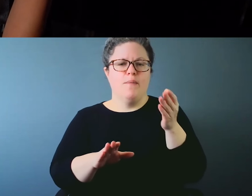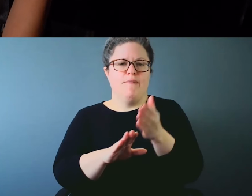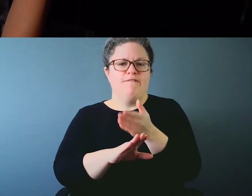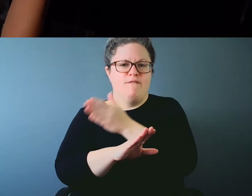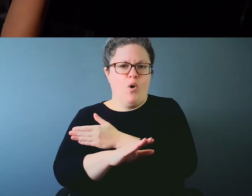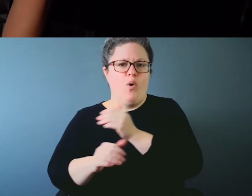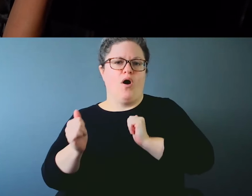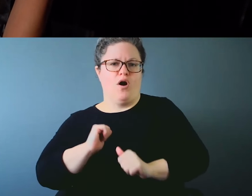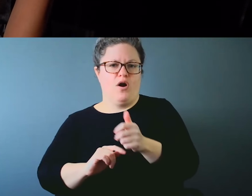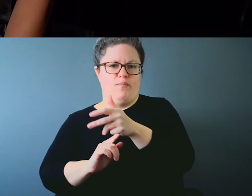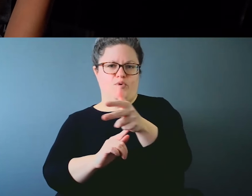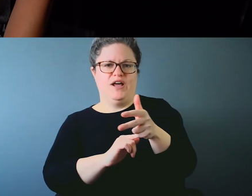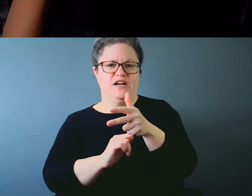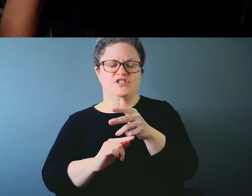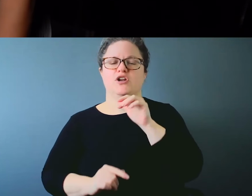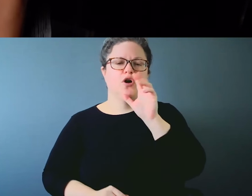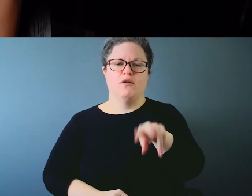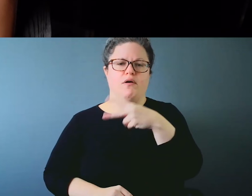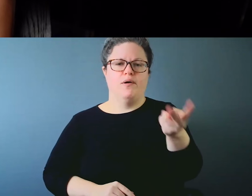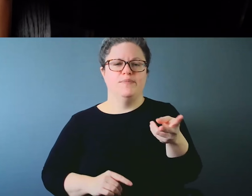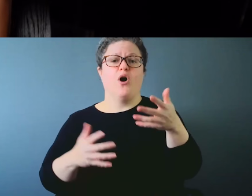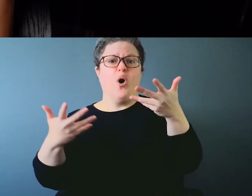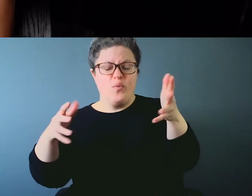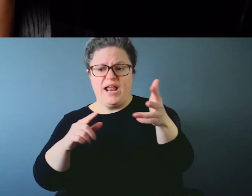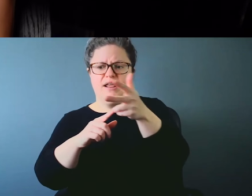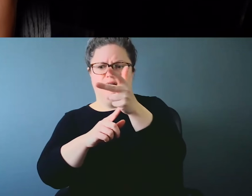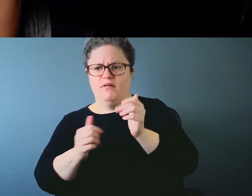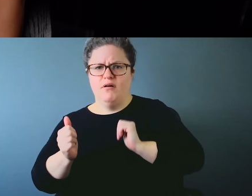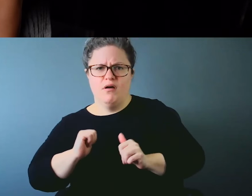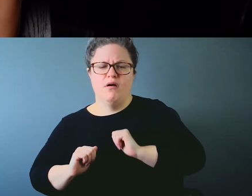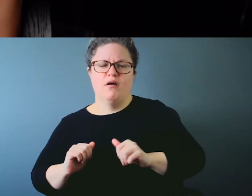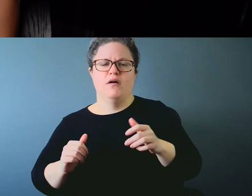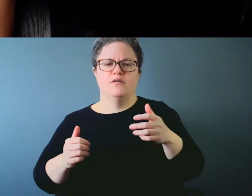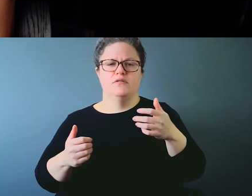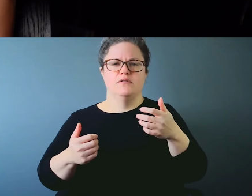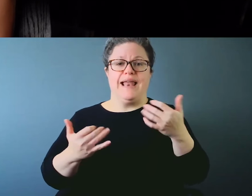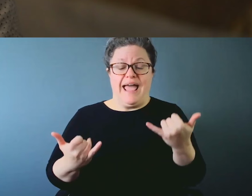starts, as opposed to a prescriptive type of accessibility that happens after.